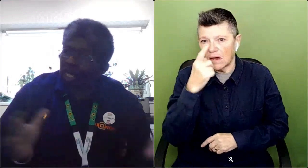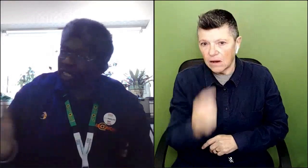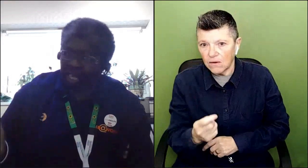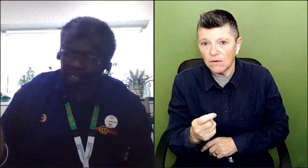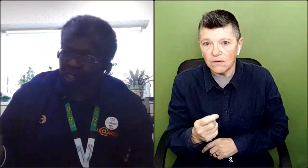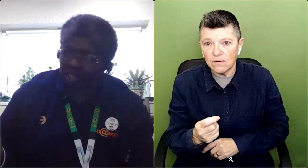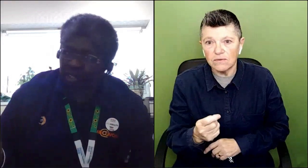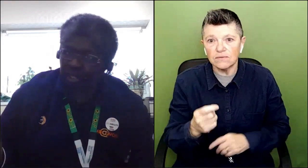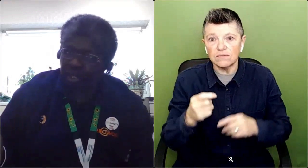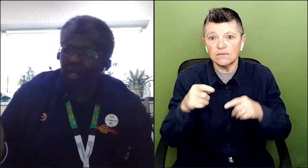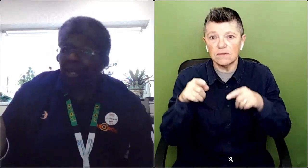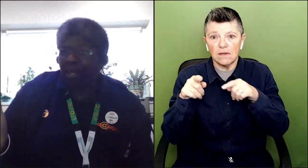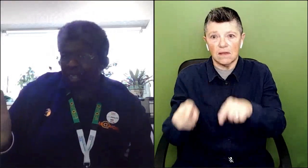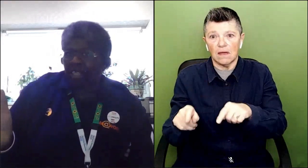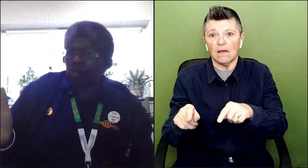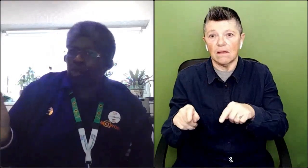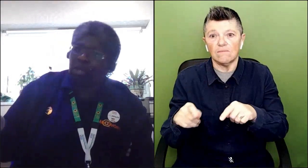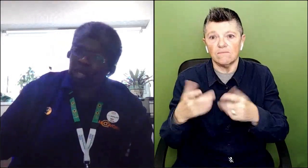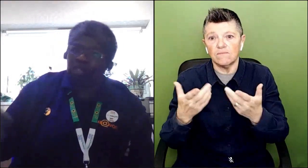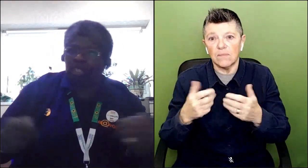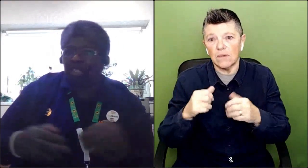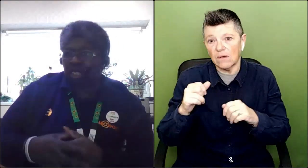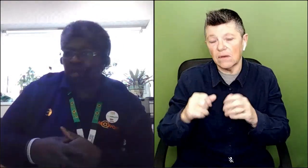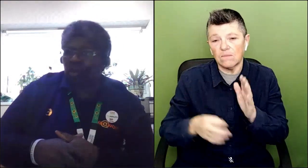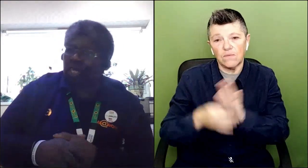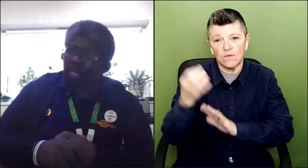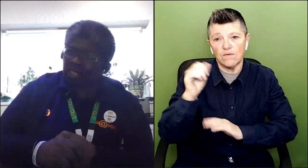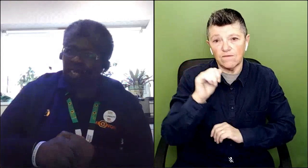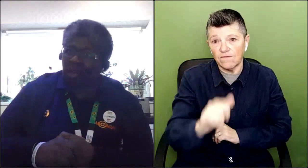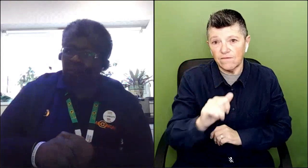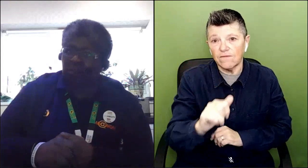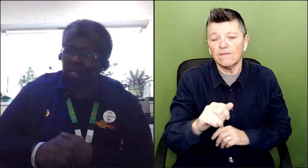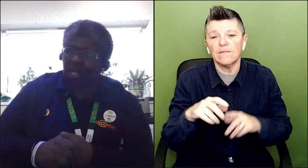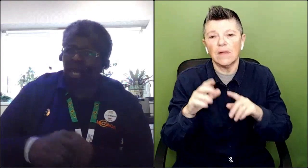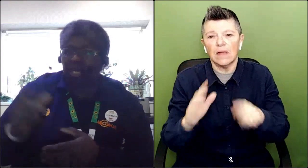She had an accident, and guess what he was at the scene when the accident happened and